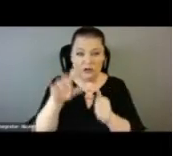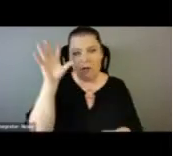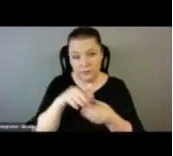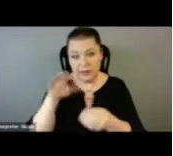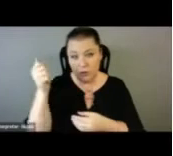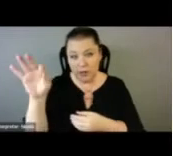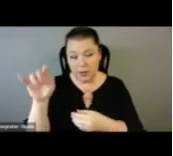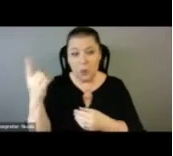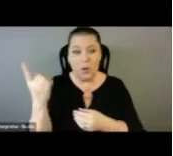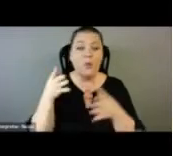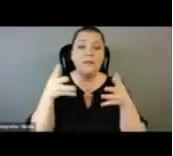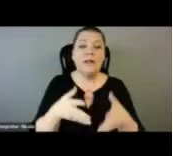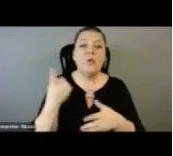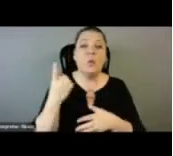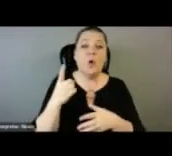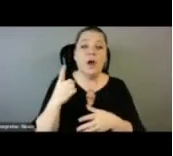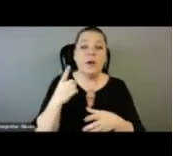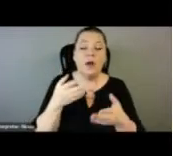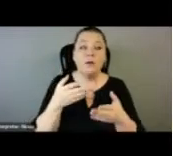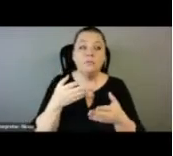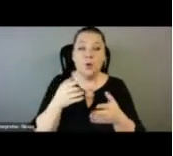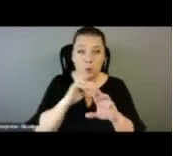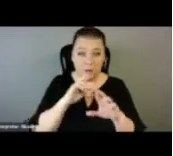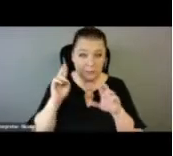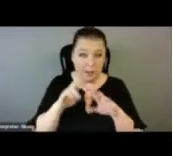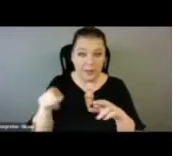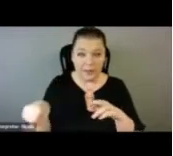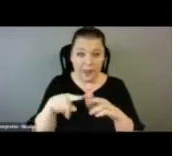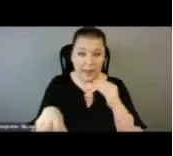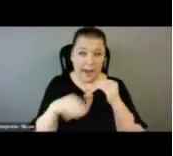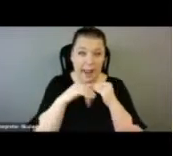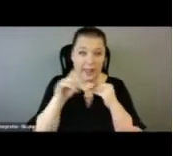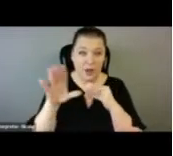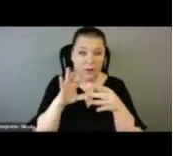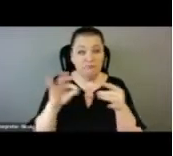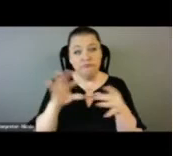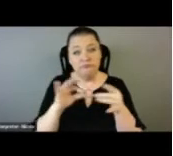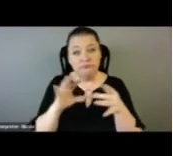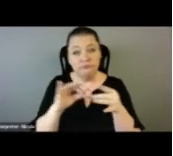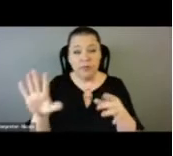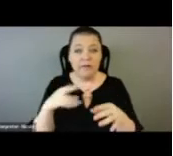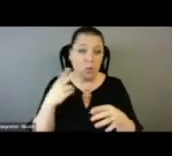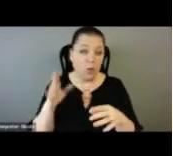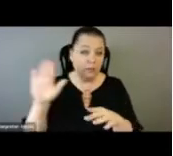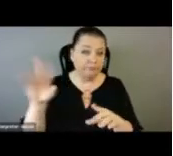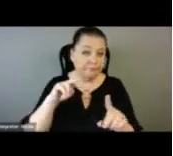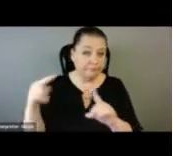one open ended response for people to add in their own words, in their own voice. An